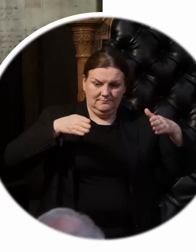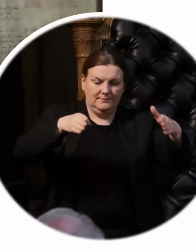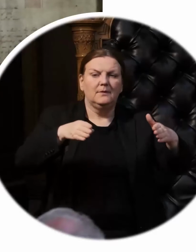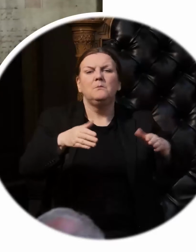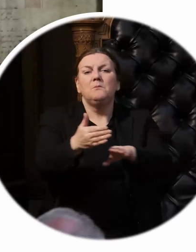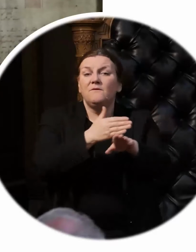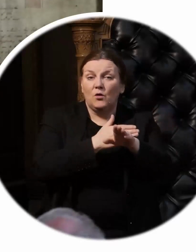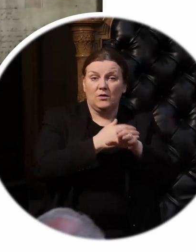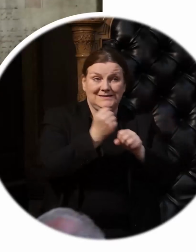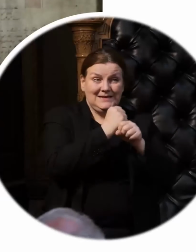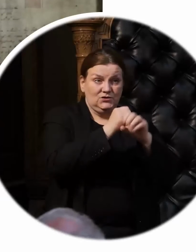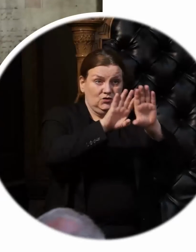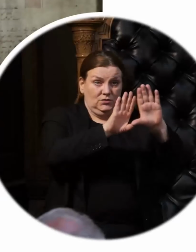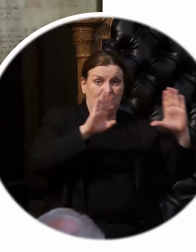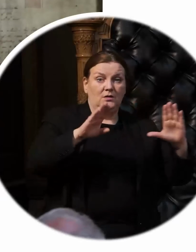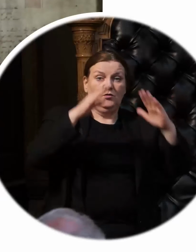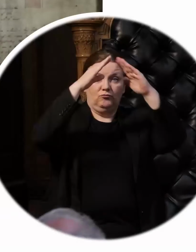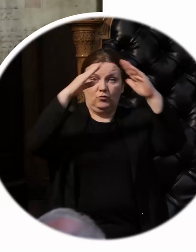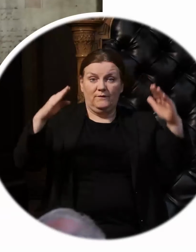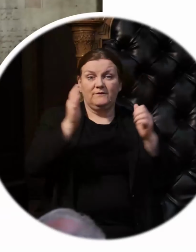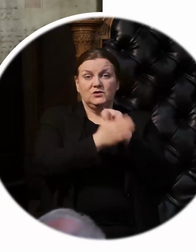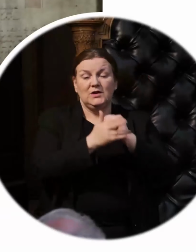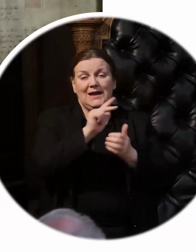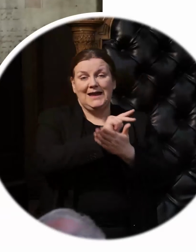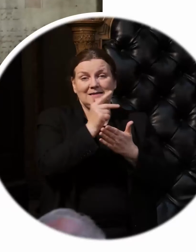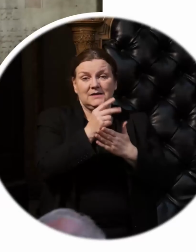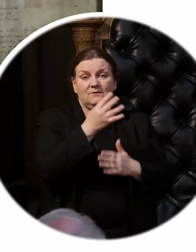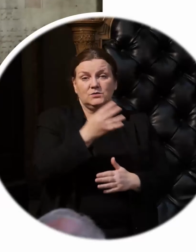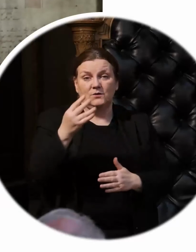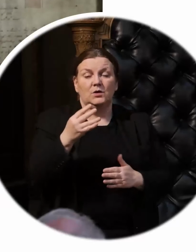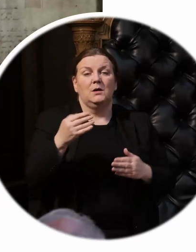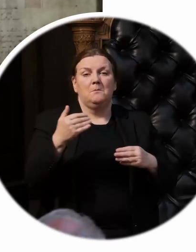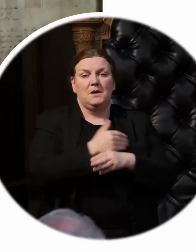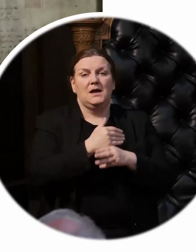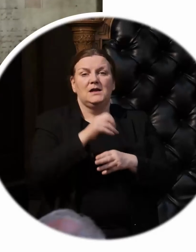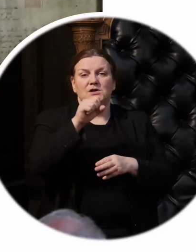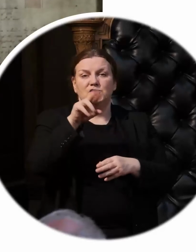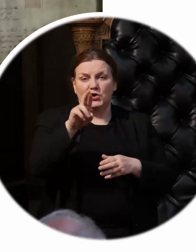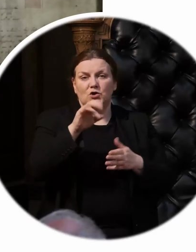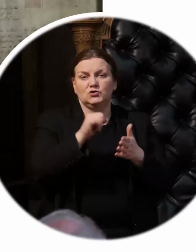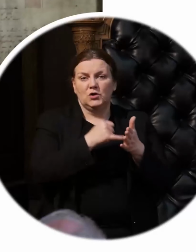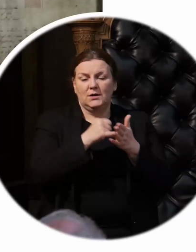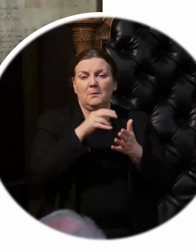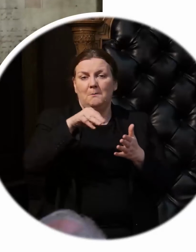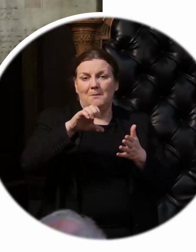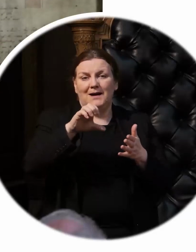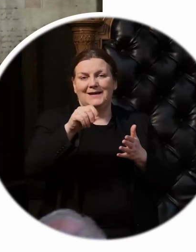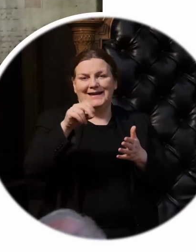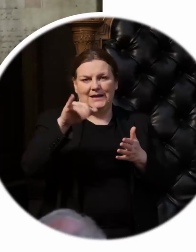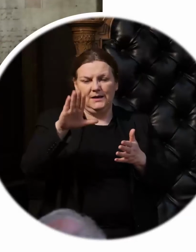So the roof was finished in 1844 and it was designed by Sir John Macneill. He is an Irish engineer who was born in County Louth,